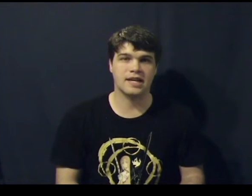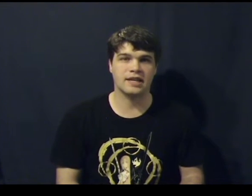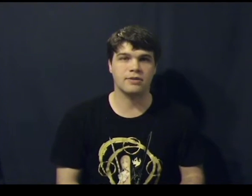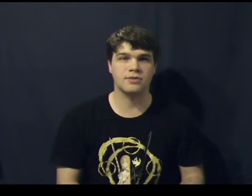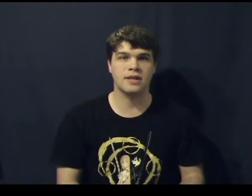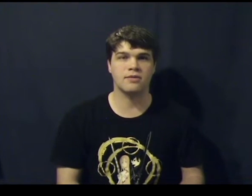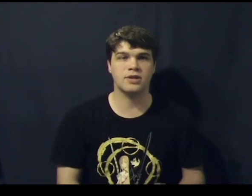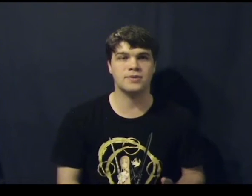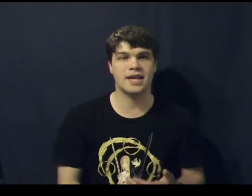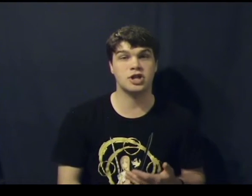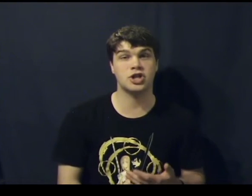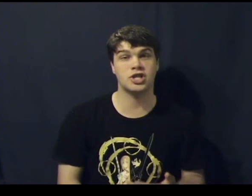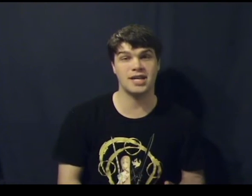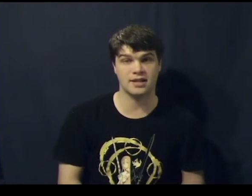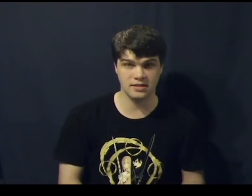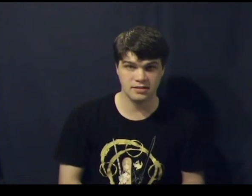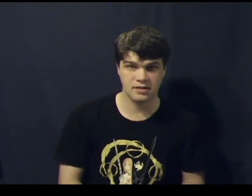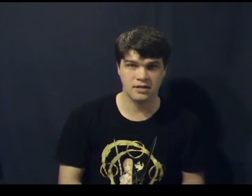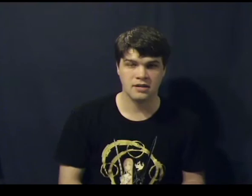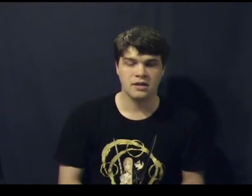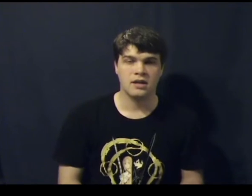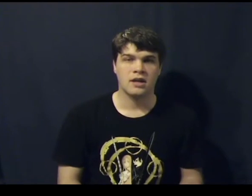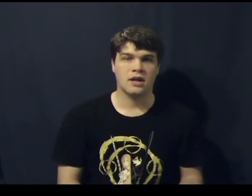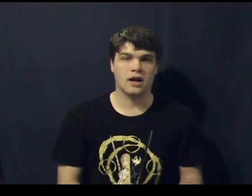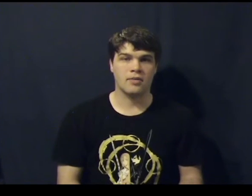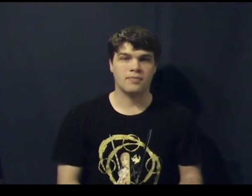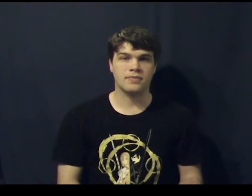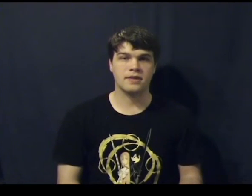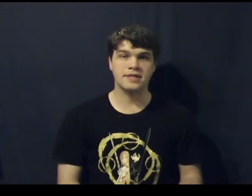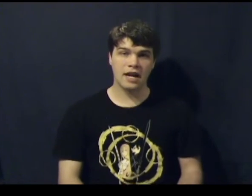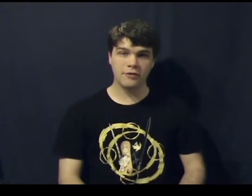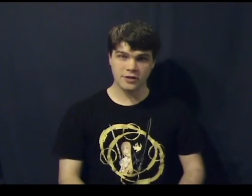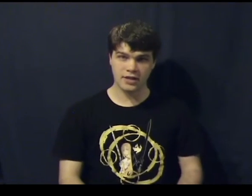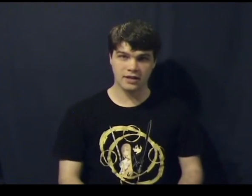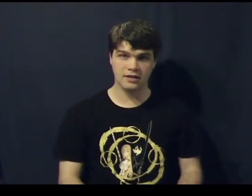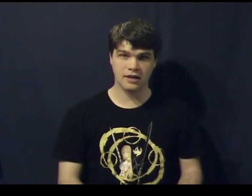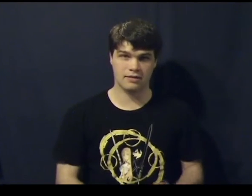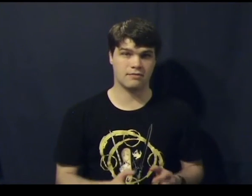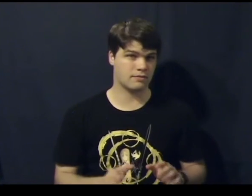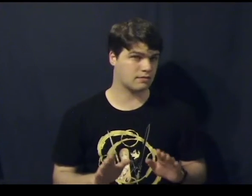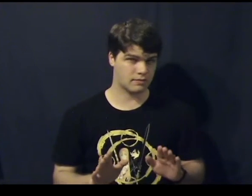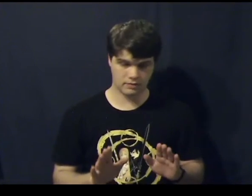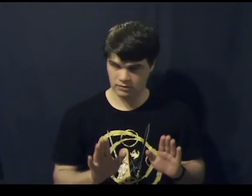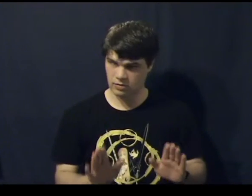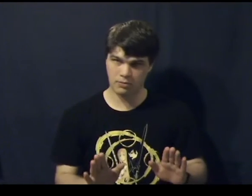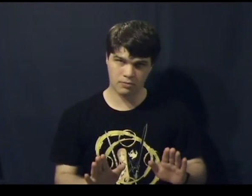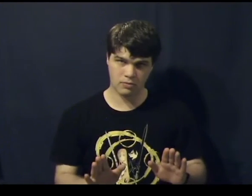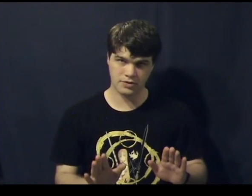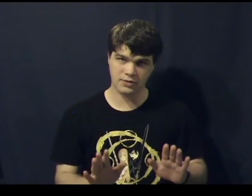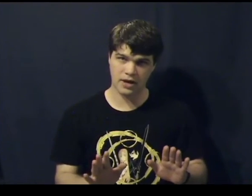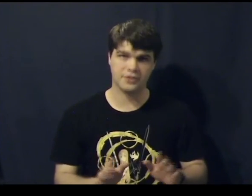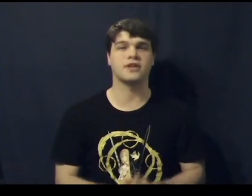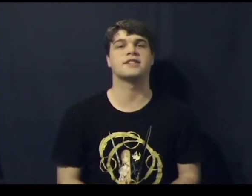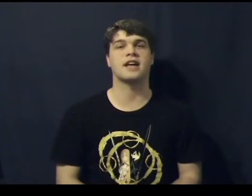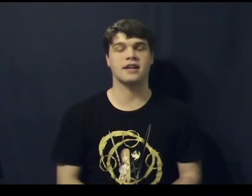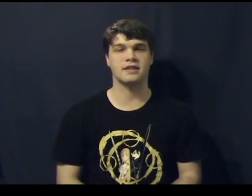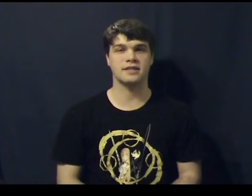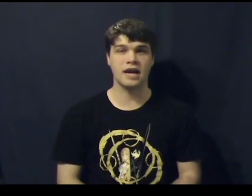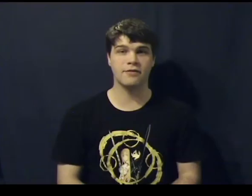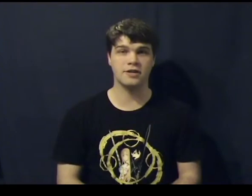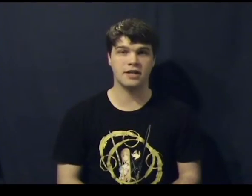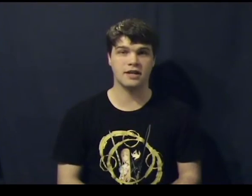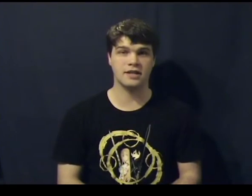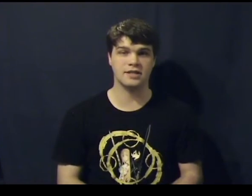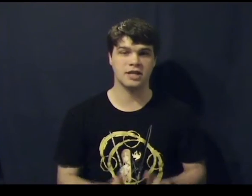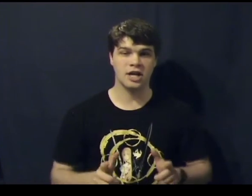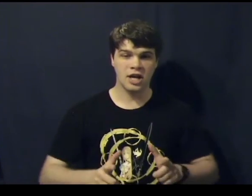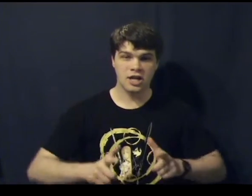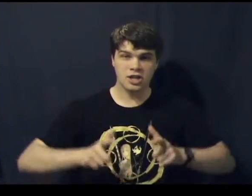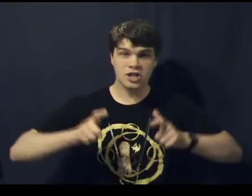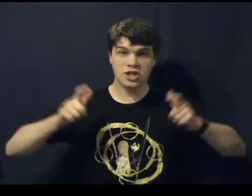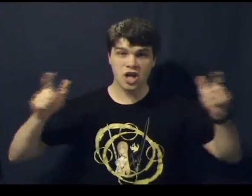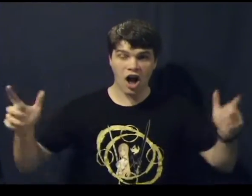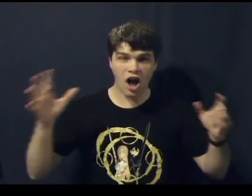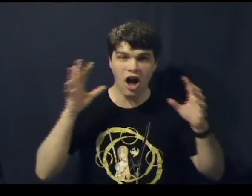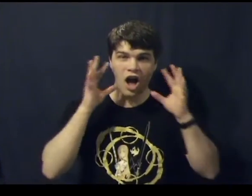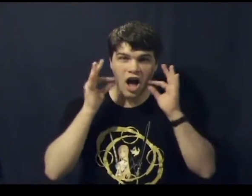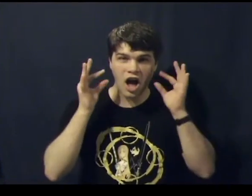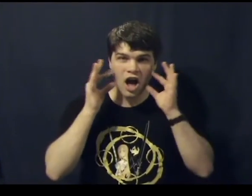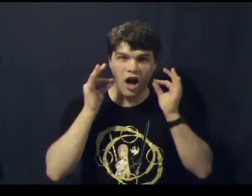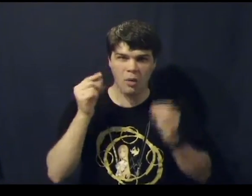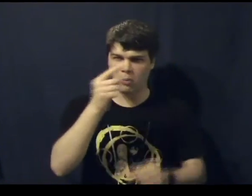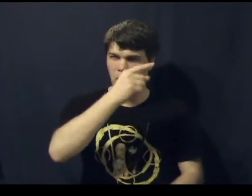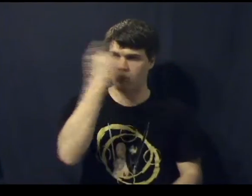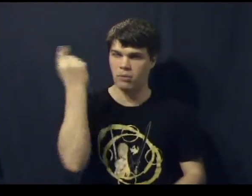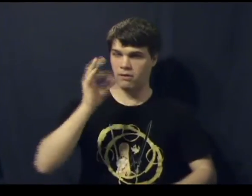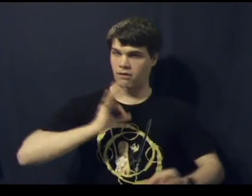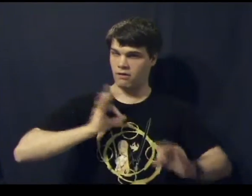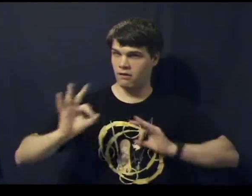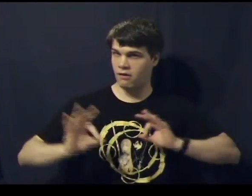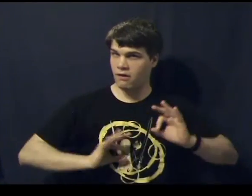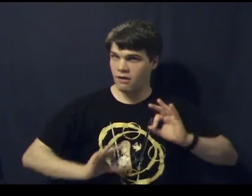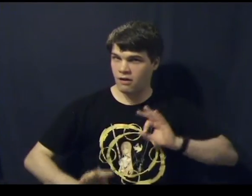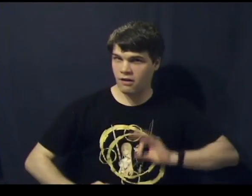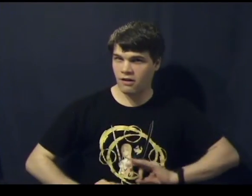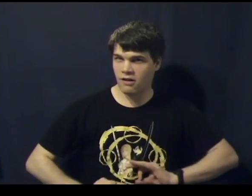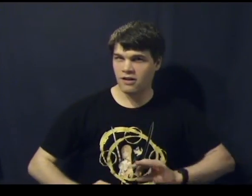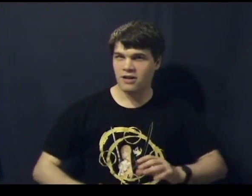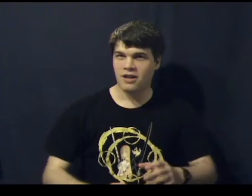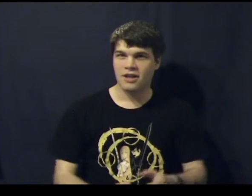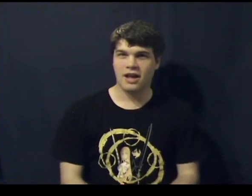When you say cheetah, the sign for cheetah - and just watch for a second - the sign for cheetah is [cheetah]